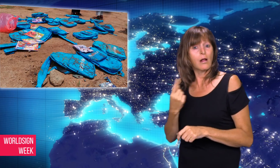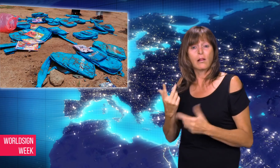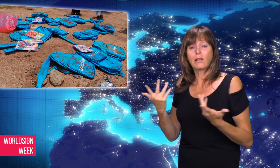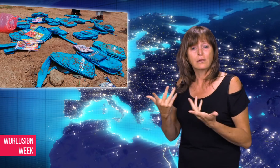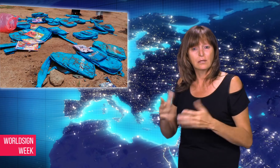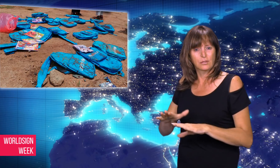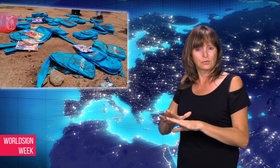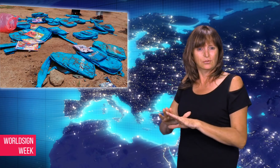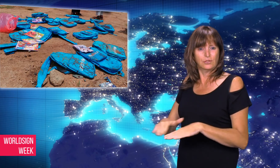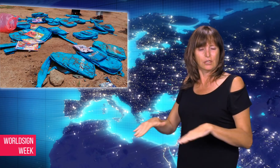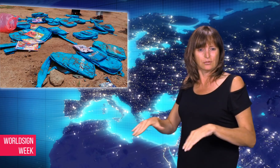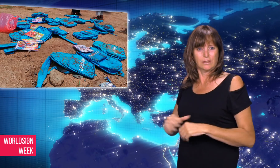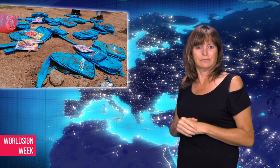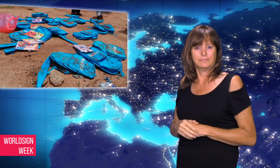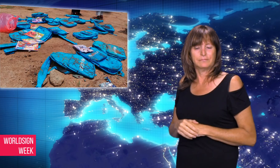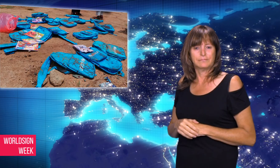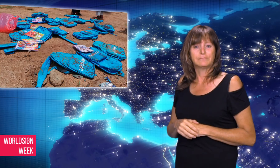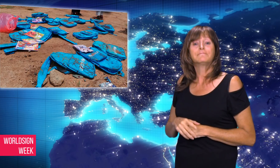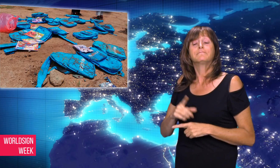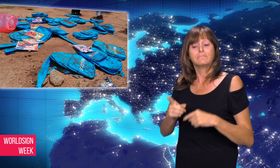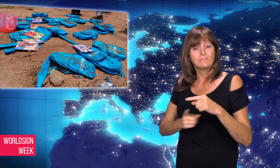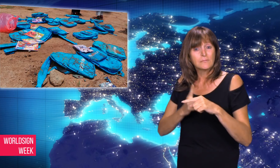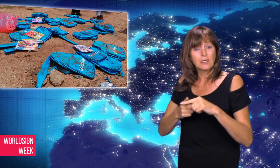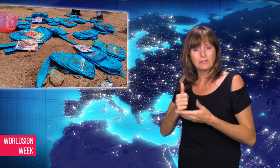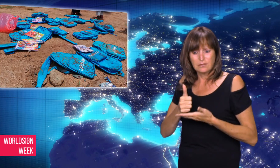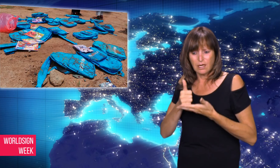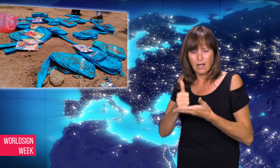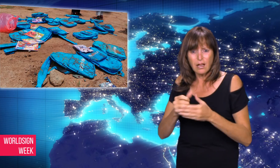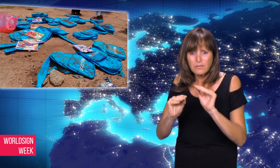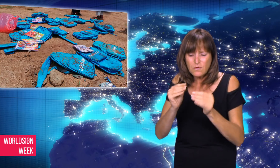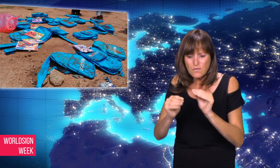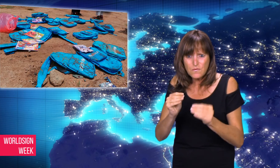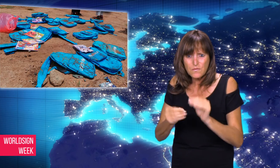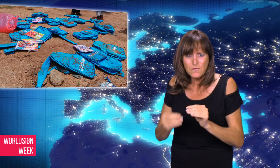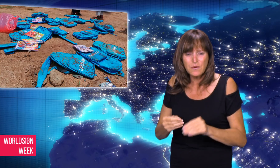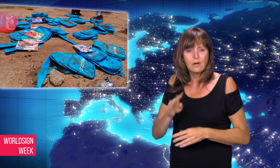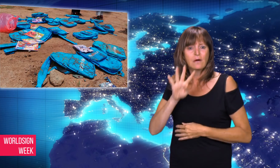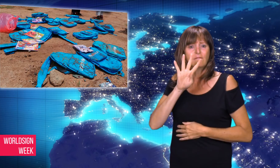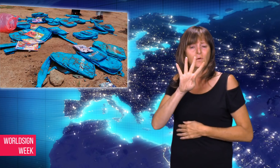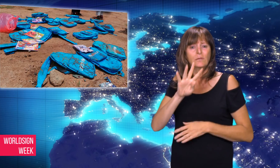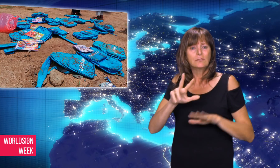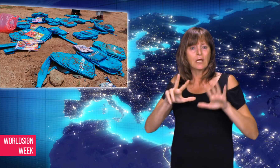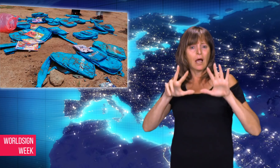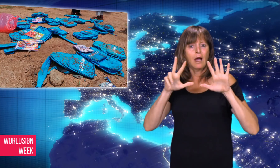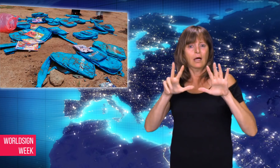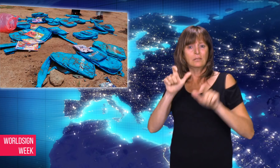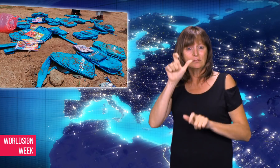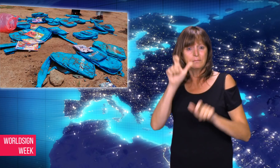Shiite rebel-run media broadcasted